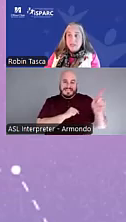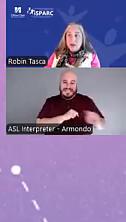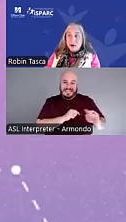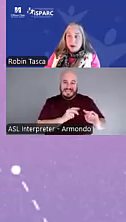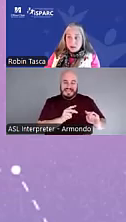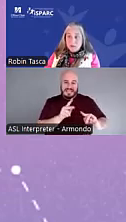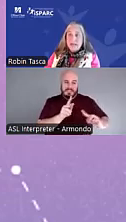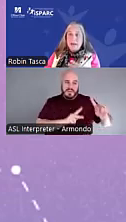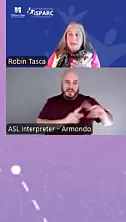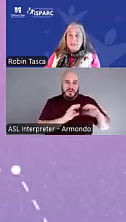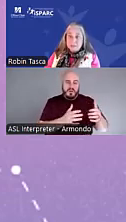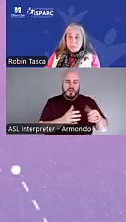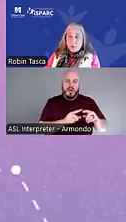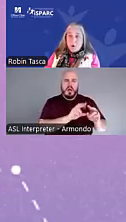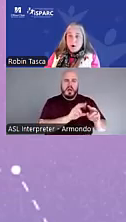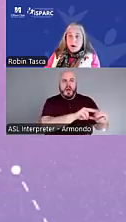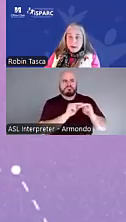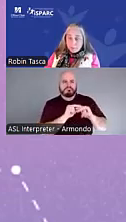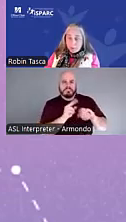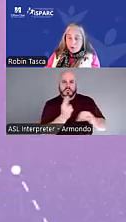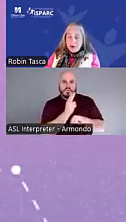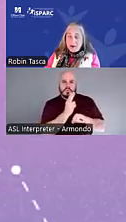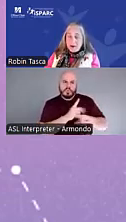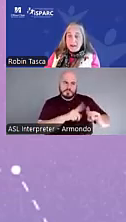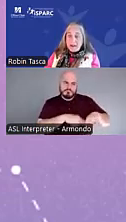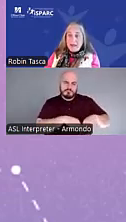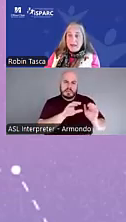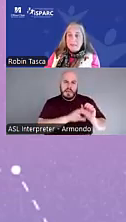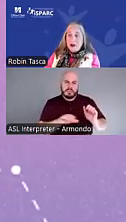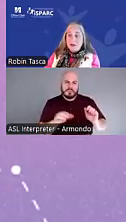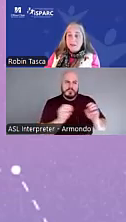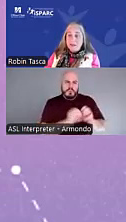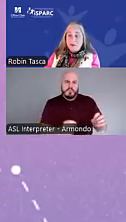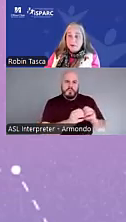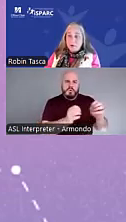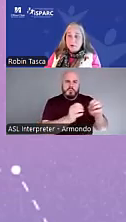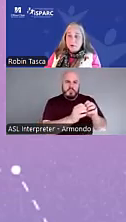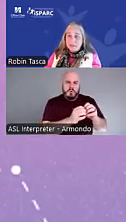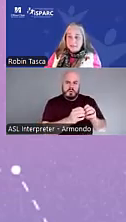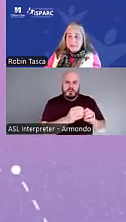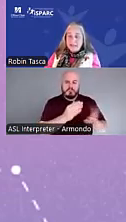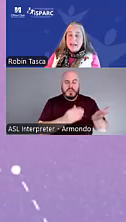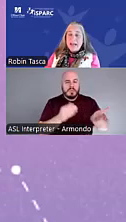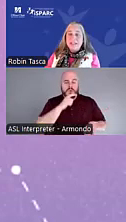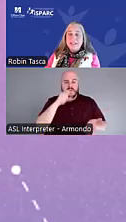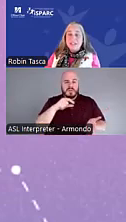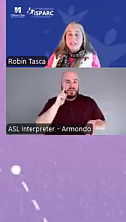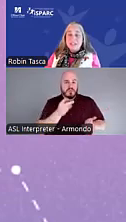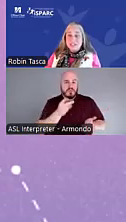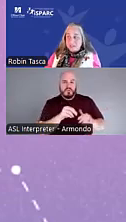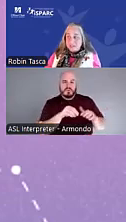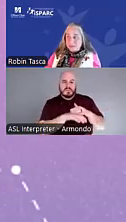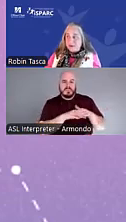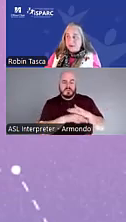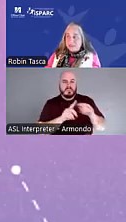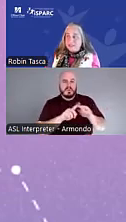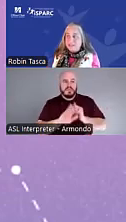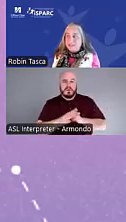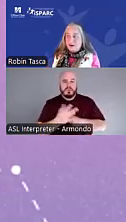using closed captions more and more, and they may not need it for their own accessibility. It's just their personal preference.